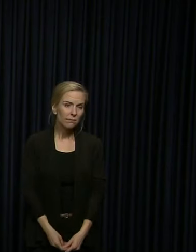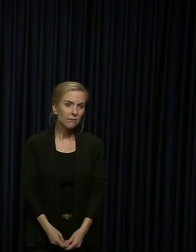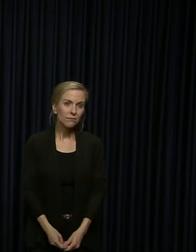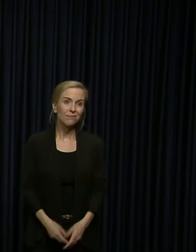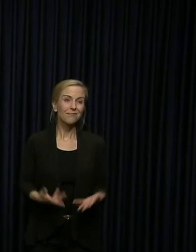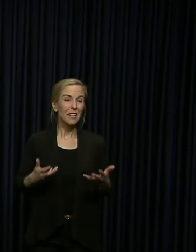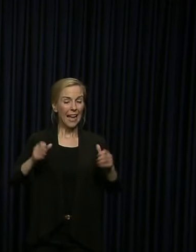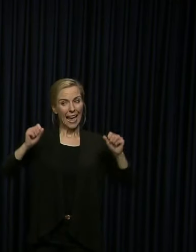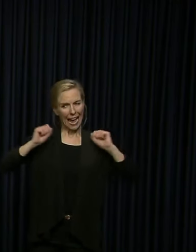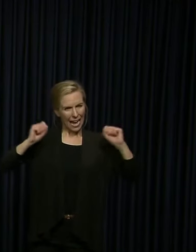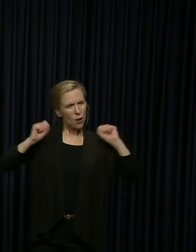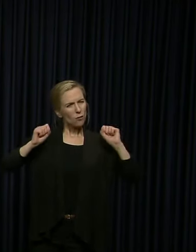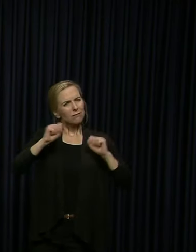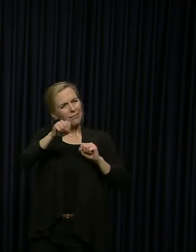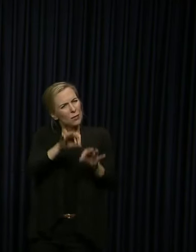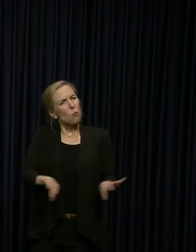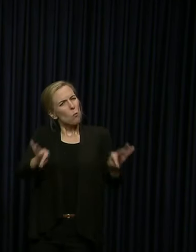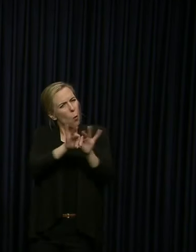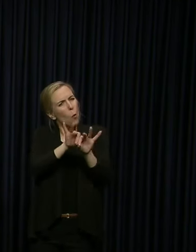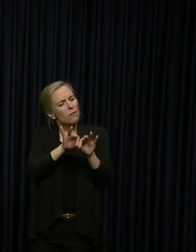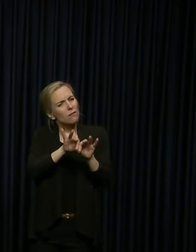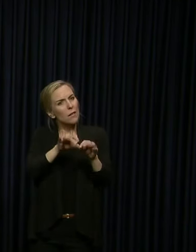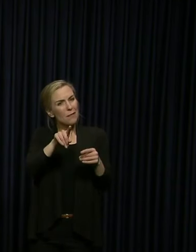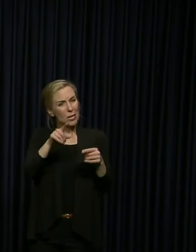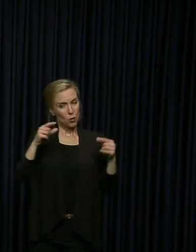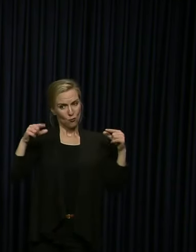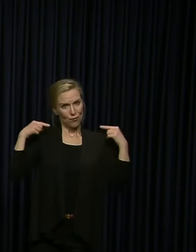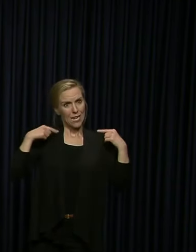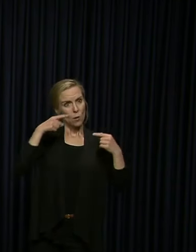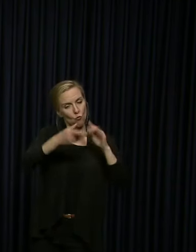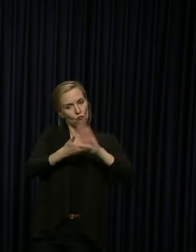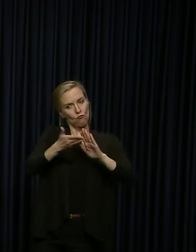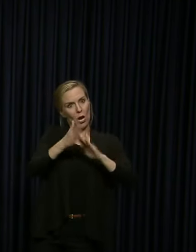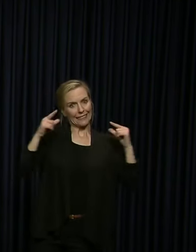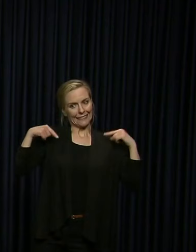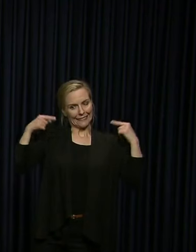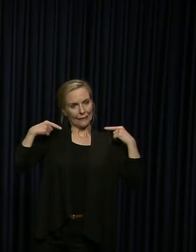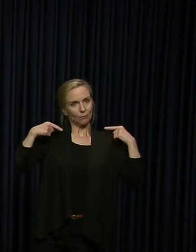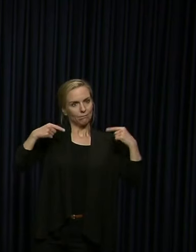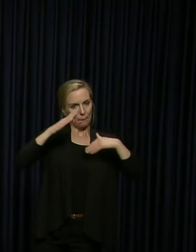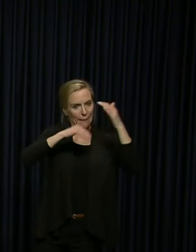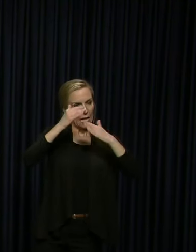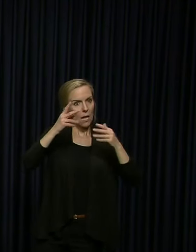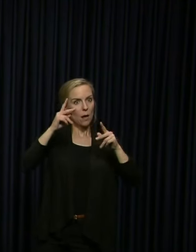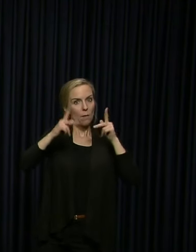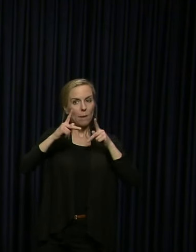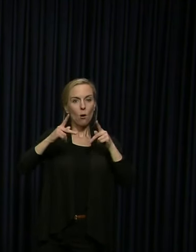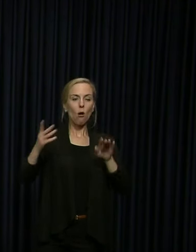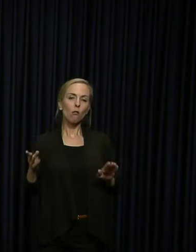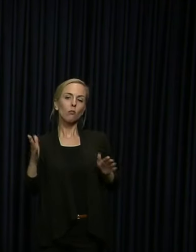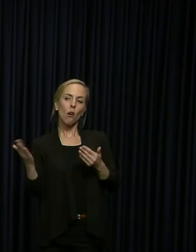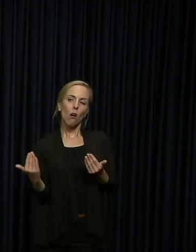CAR. IF YOU'RE DOING THAT, YOU MIGHT AS WELL BE HAVING A SERVICE INSIDE THE FACILITY. THAT'S HOW THE CORONAVIRUS